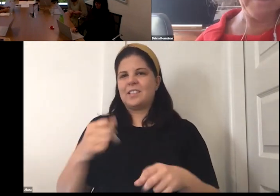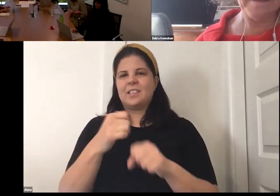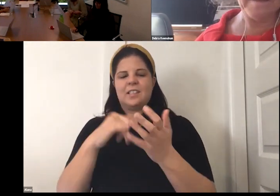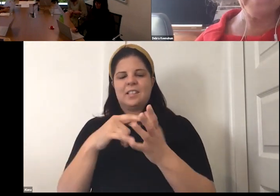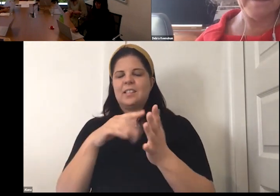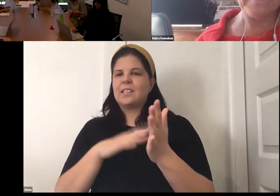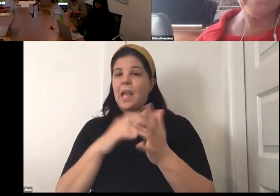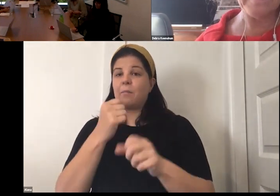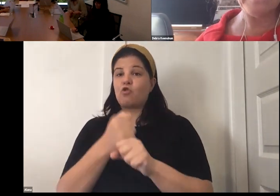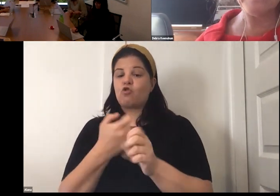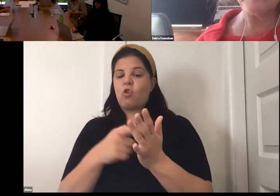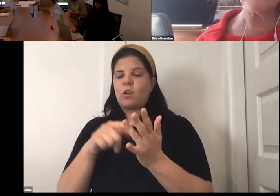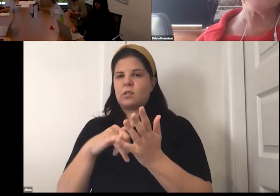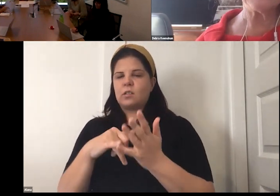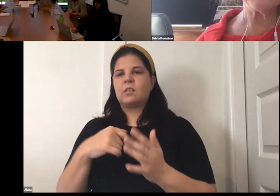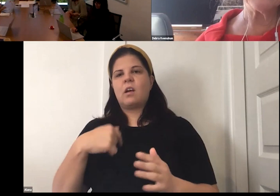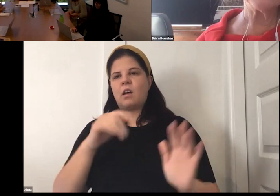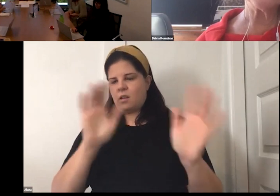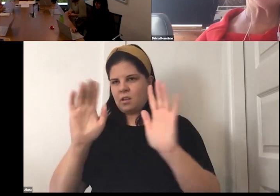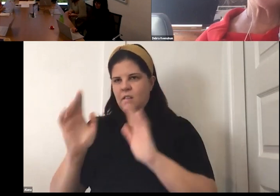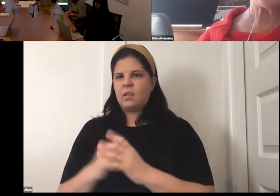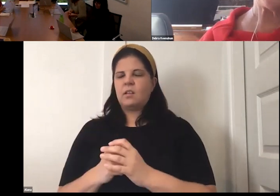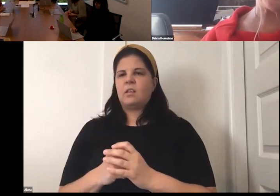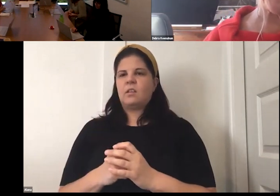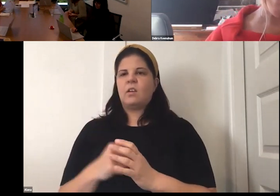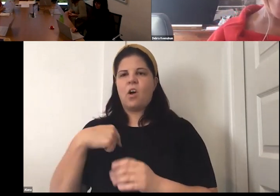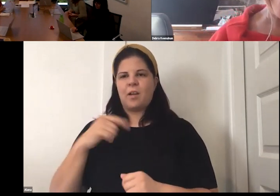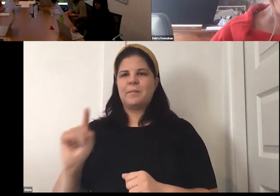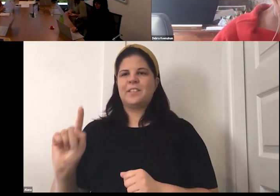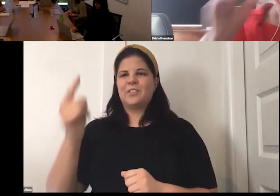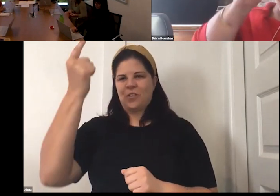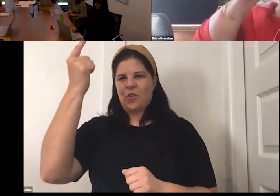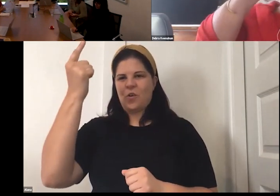Hi, I'm Sam, I'm quite tall. You're here. I am.